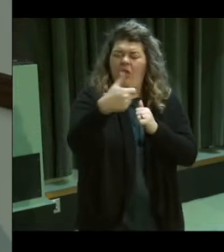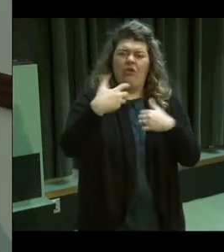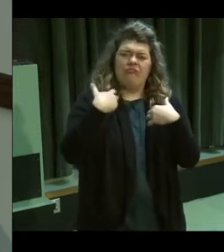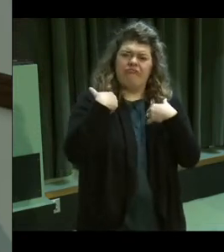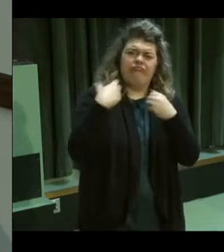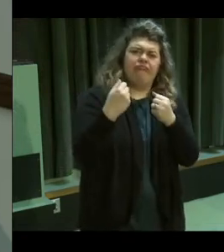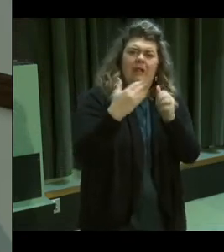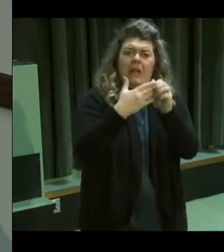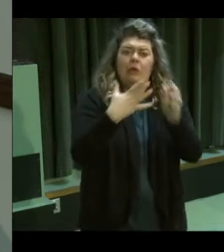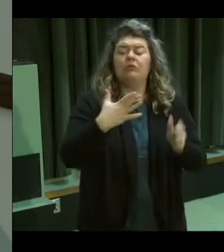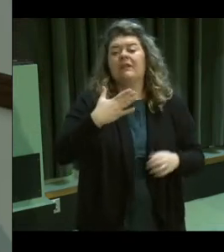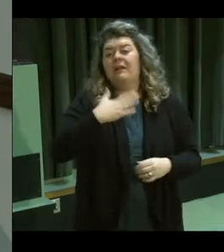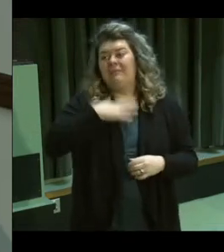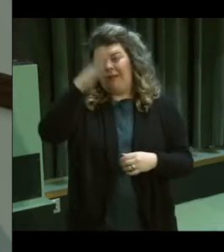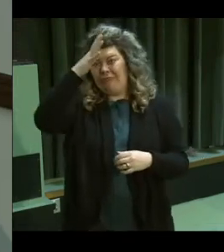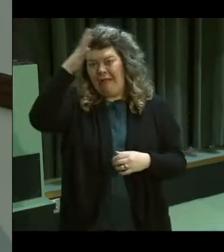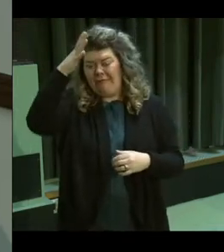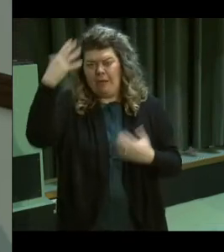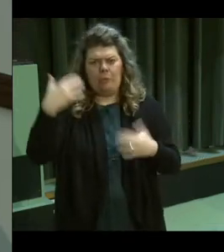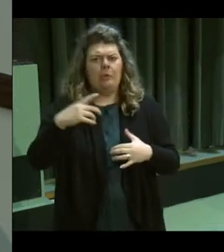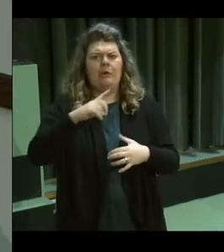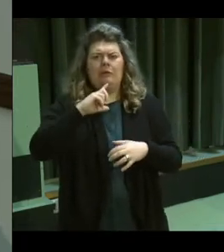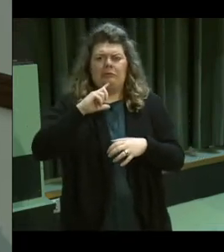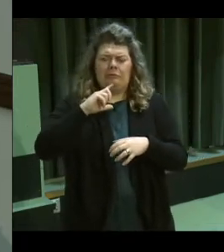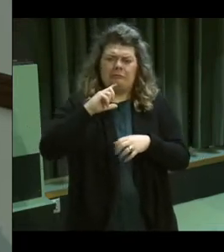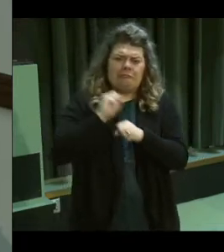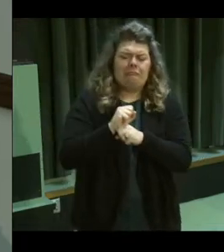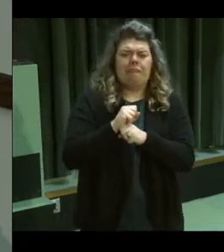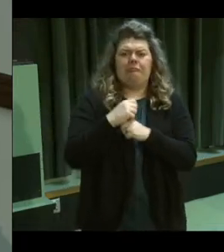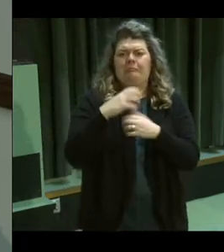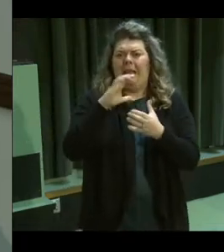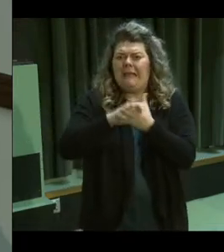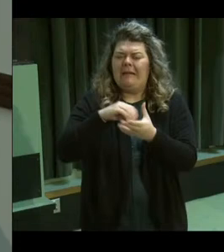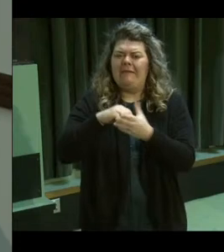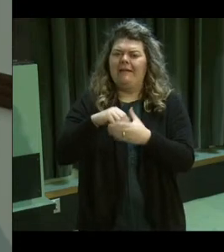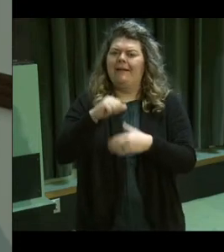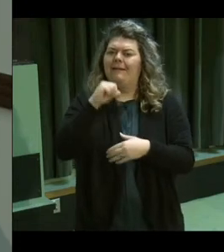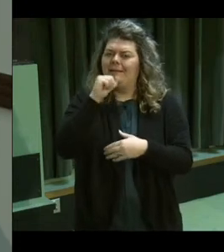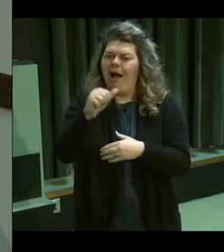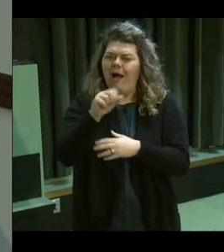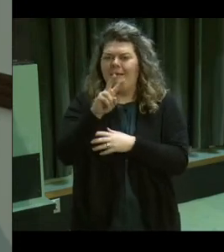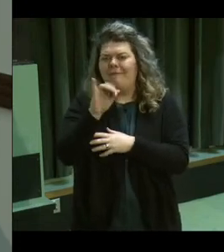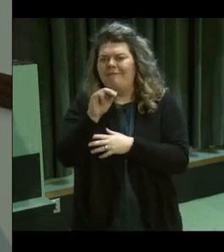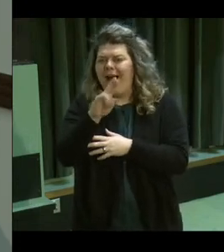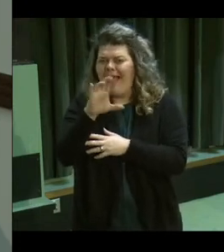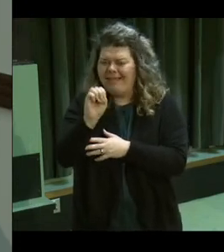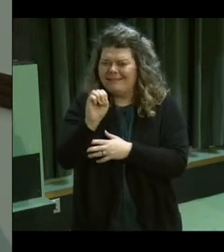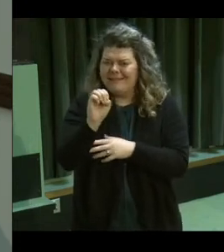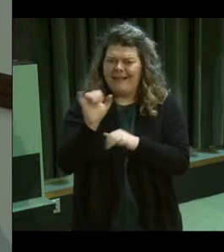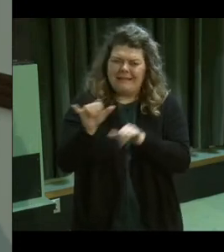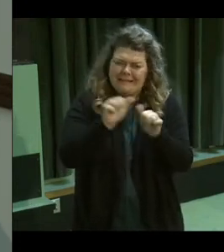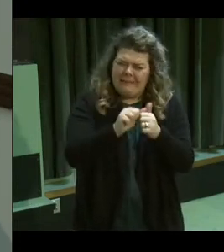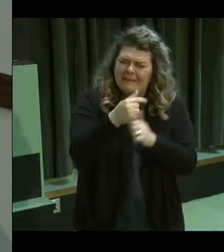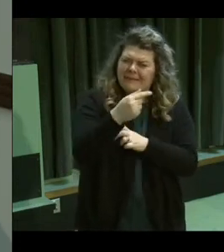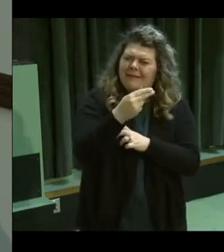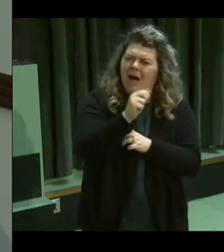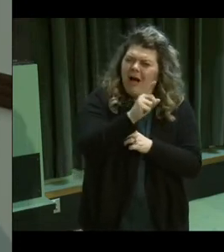grandfather was a strong believer in the principles of